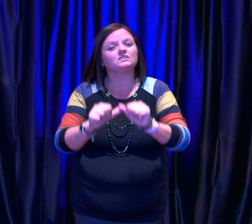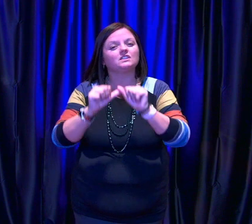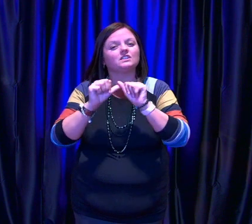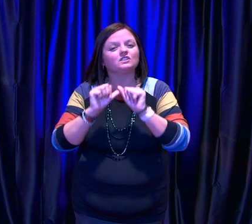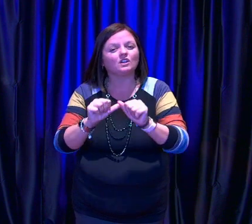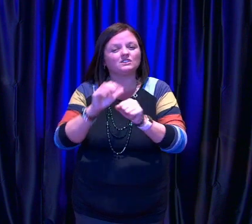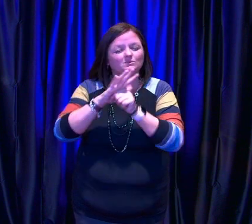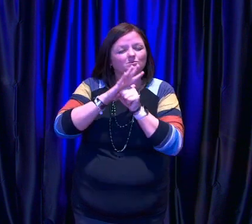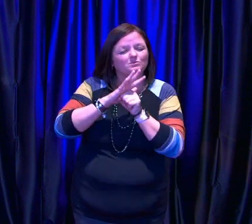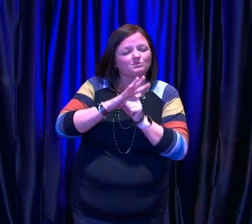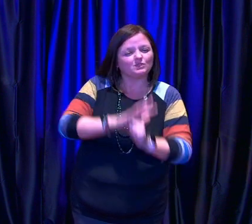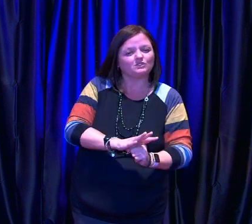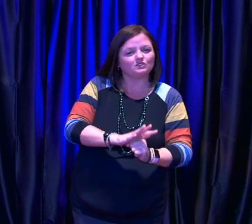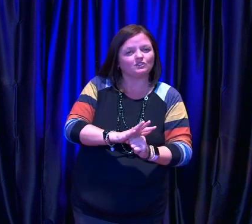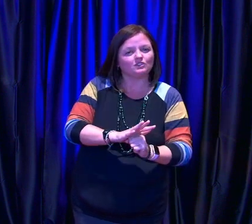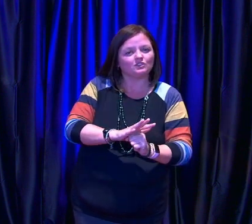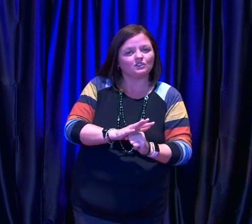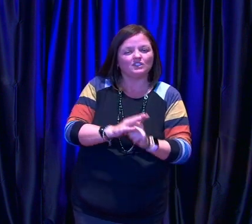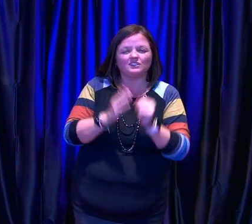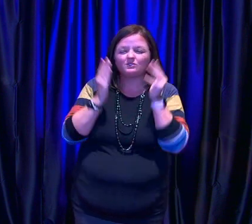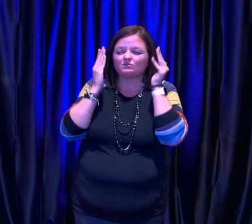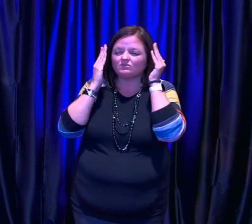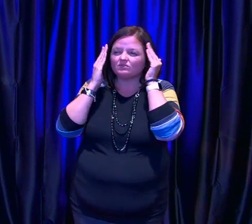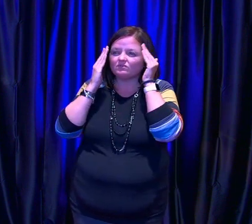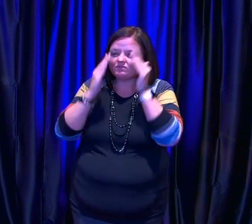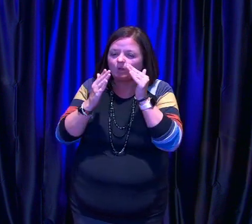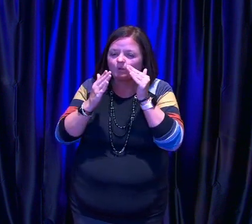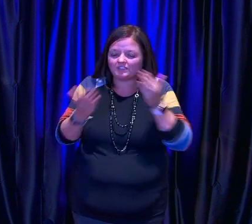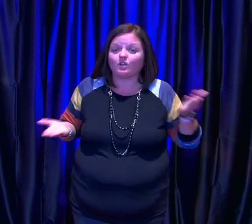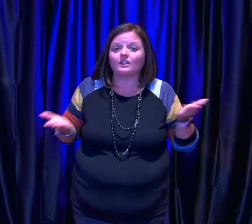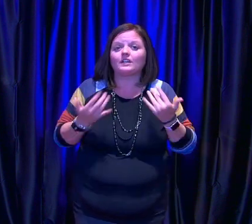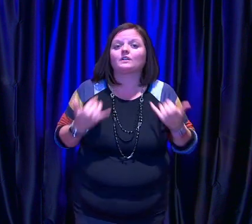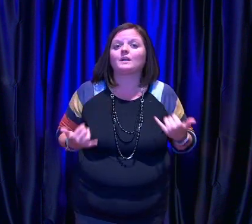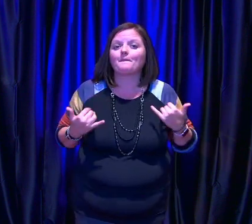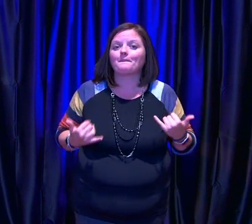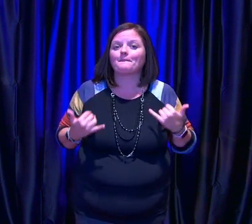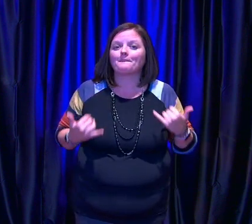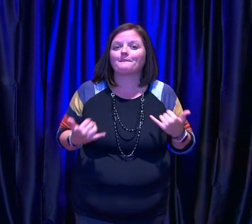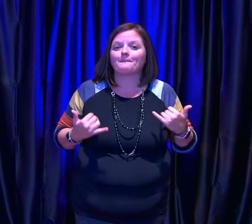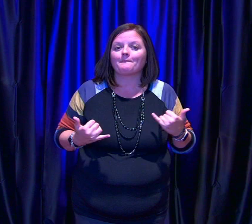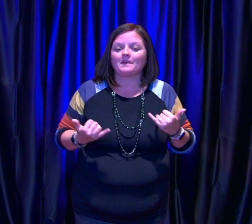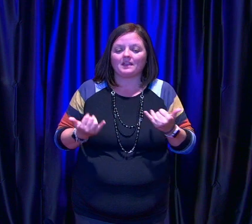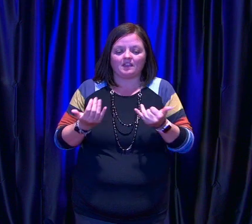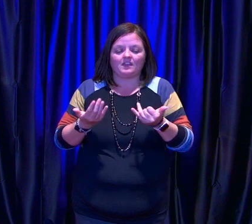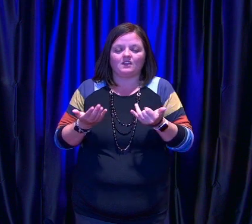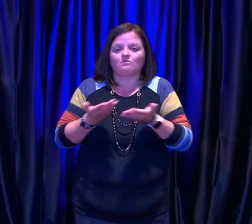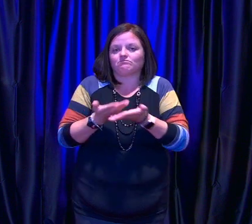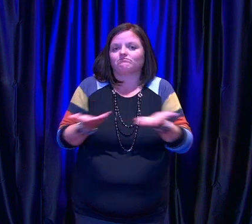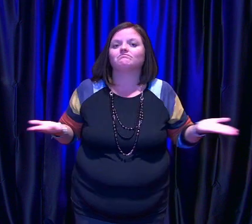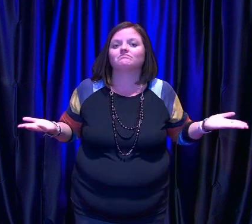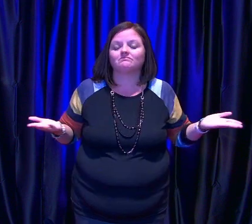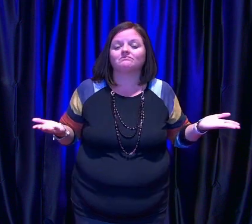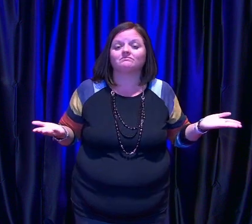pressure to focus on the here and now and on the materialistic the stuff